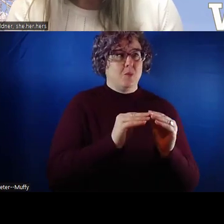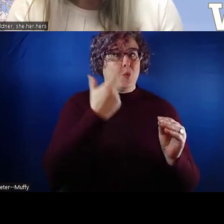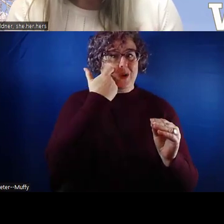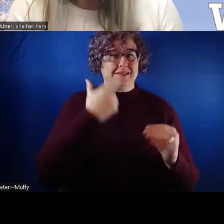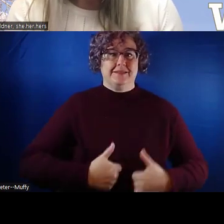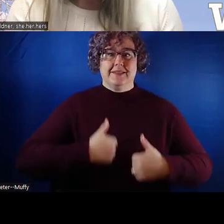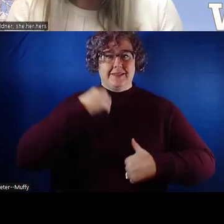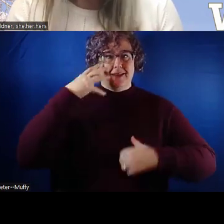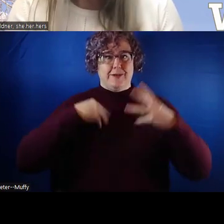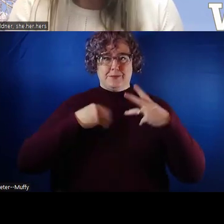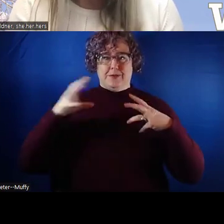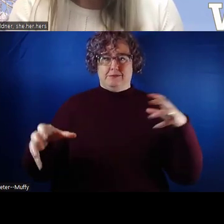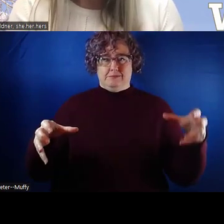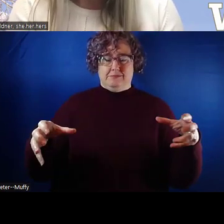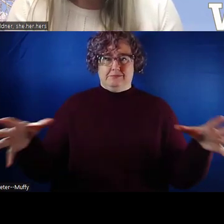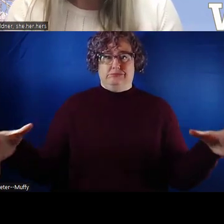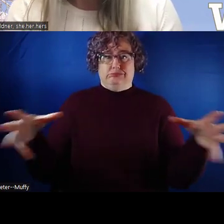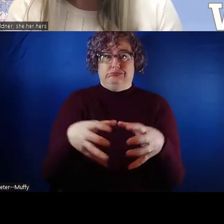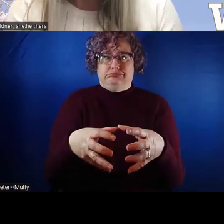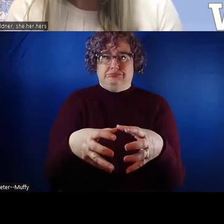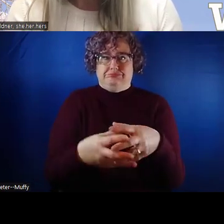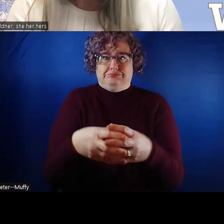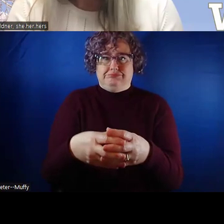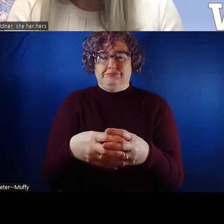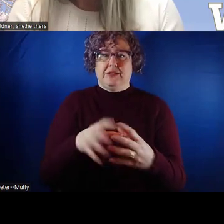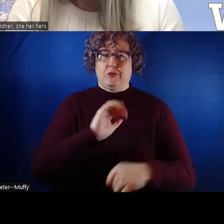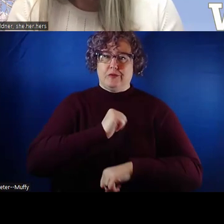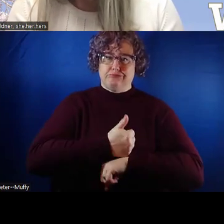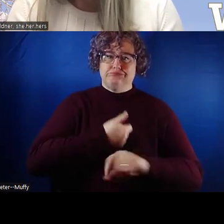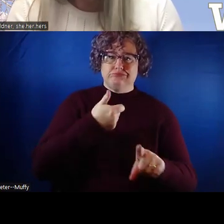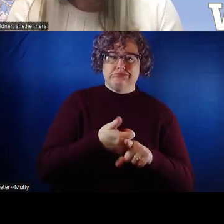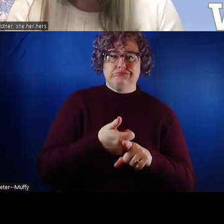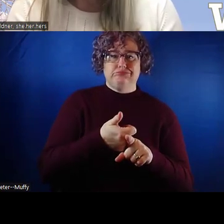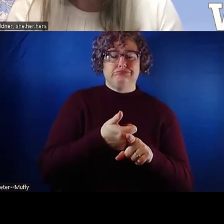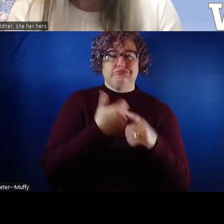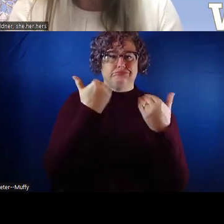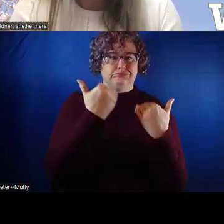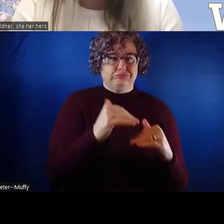that really, you know, shapes and limits the perspectives that I bring to these topics.